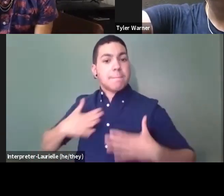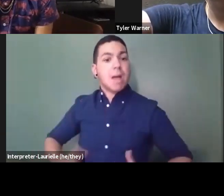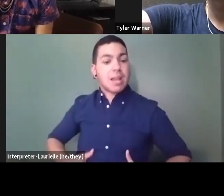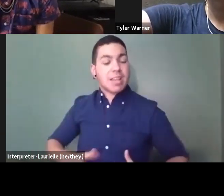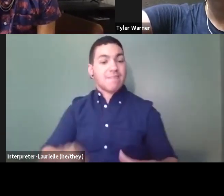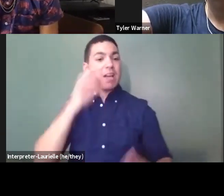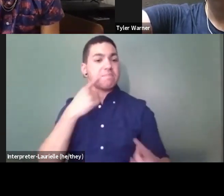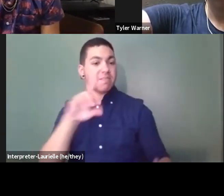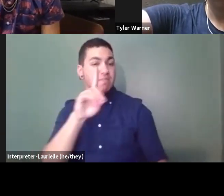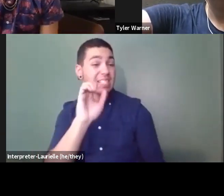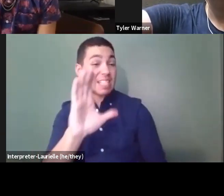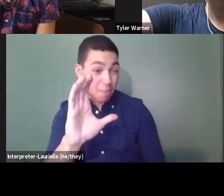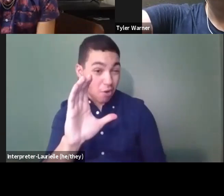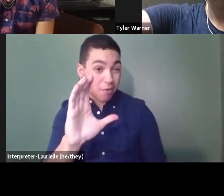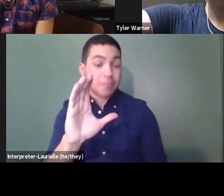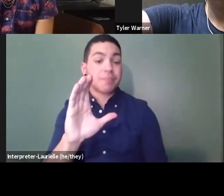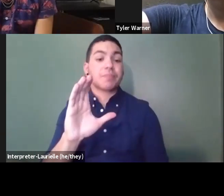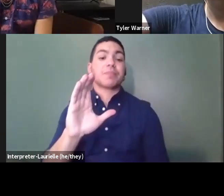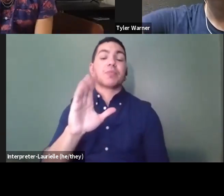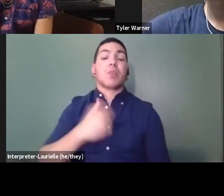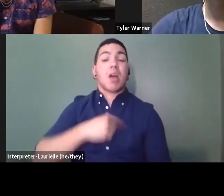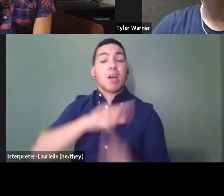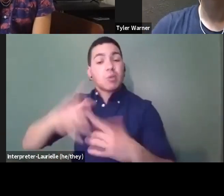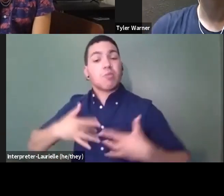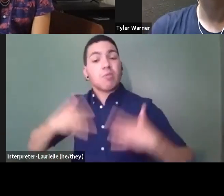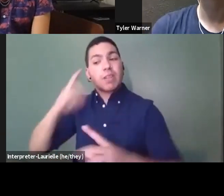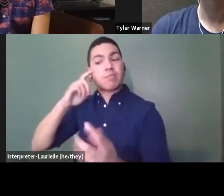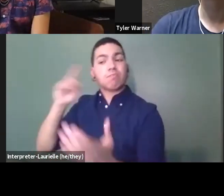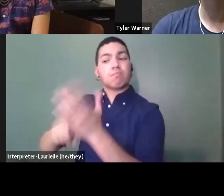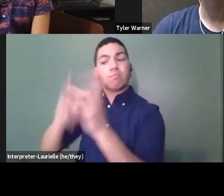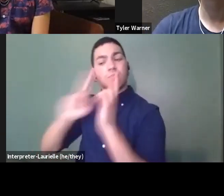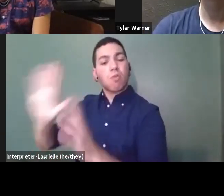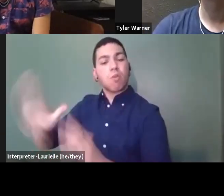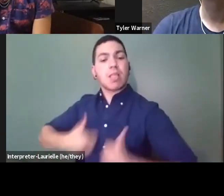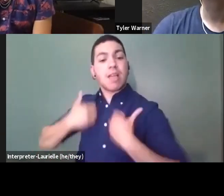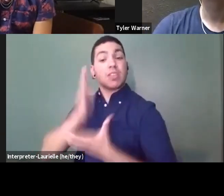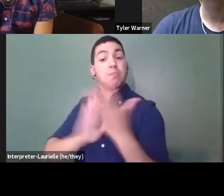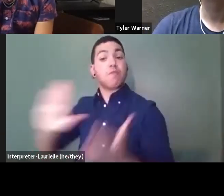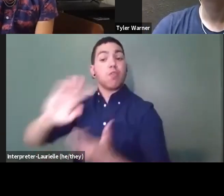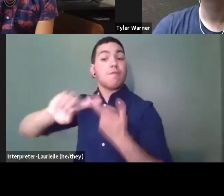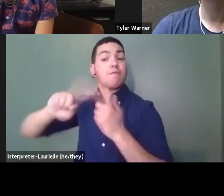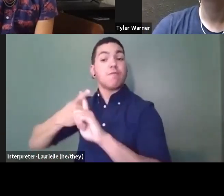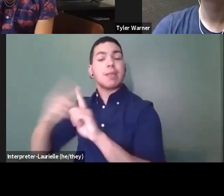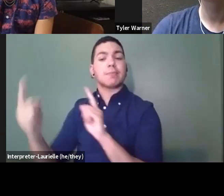their allies, never having your backs. But that, like, whole picture changed as I was listening to